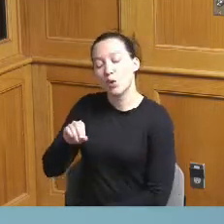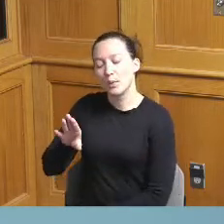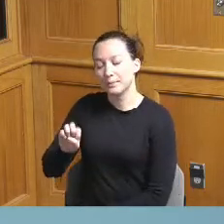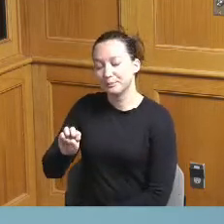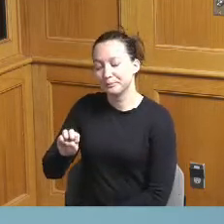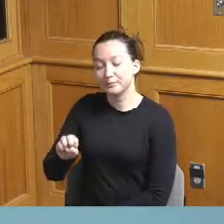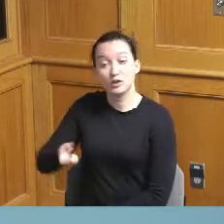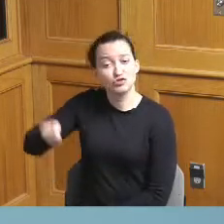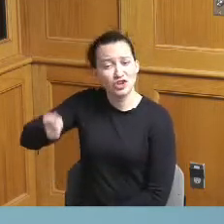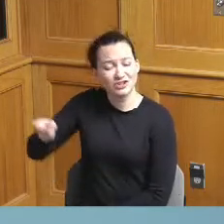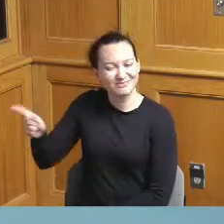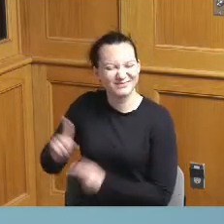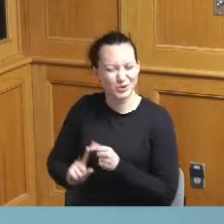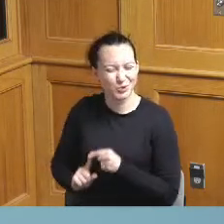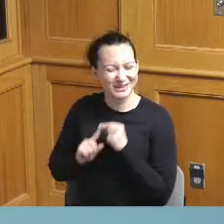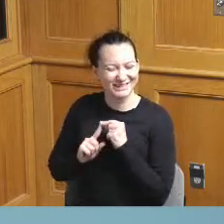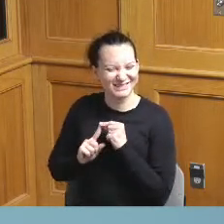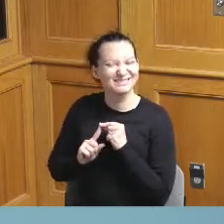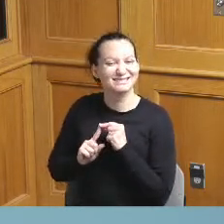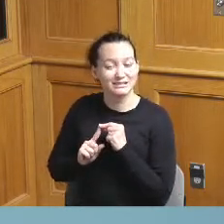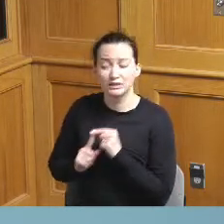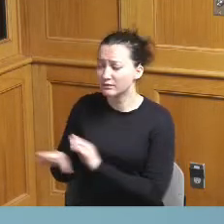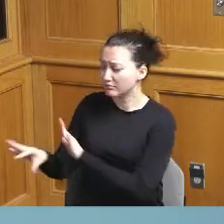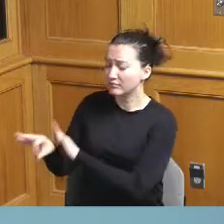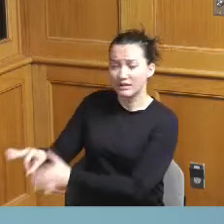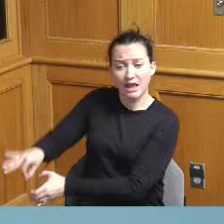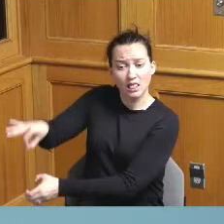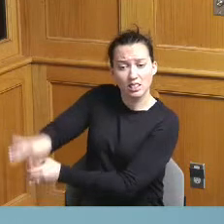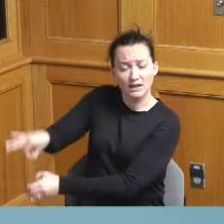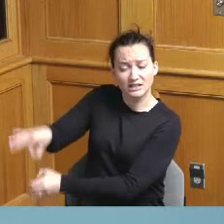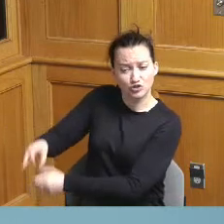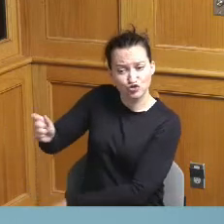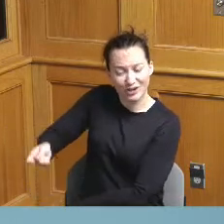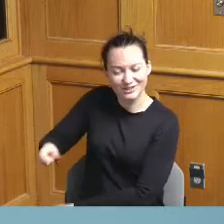me the Probate Judge is unique in not only being elected as Judge but he is also the ex-officio